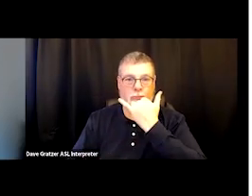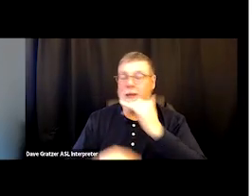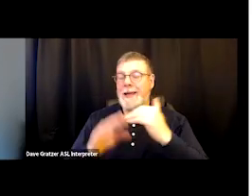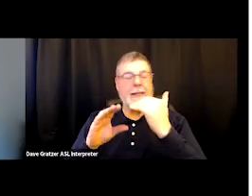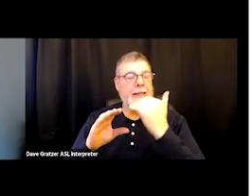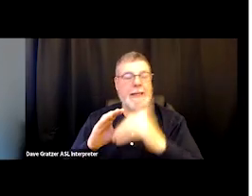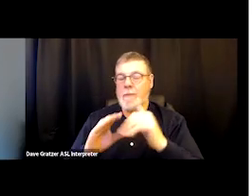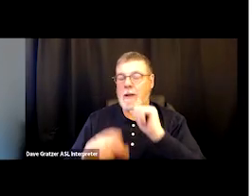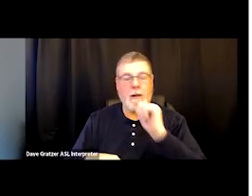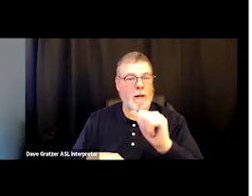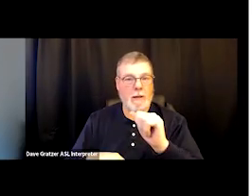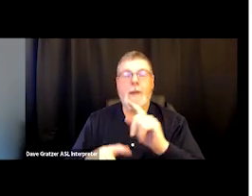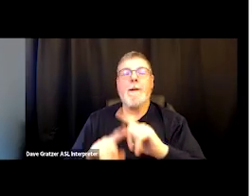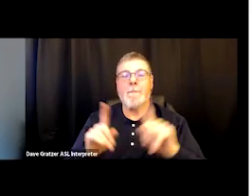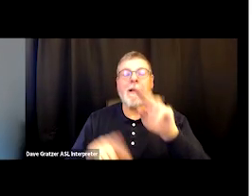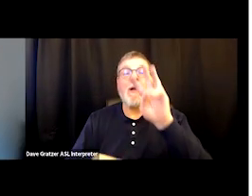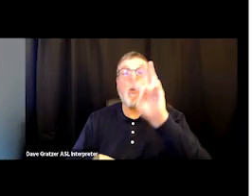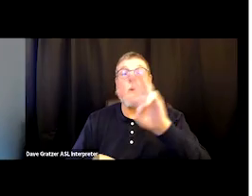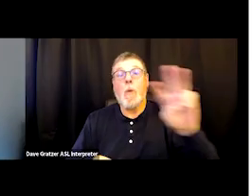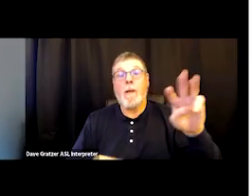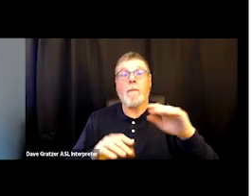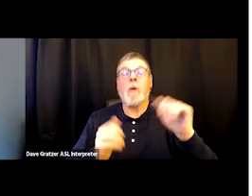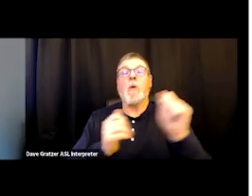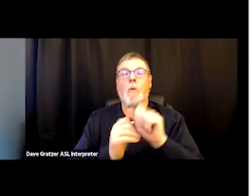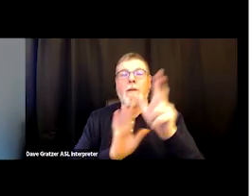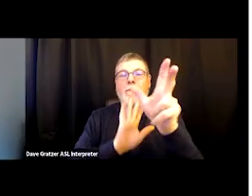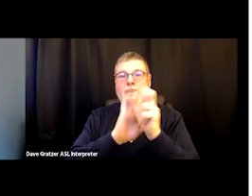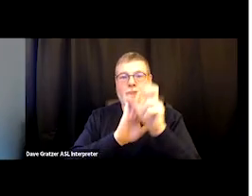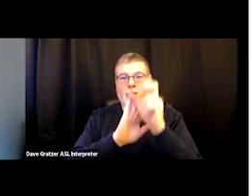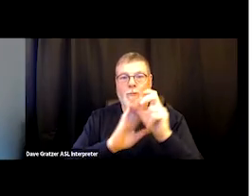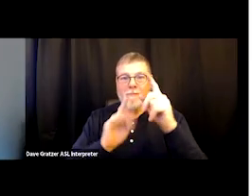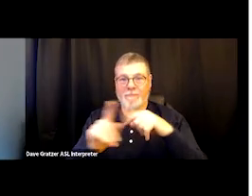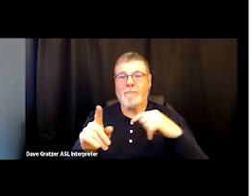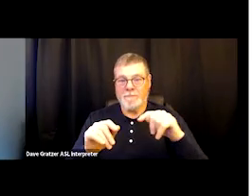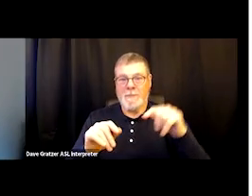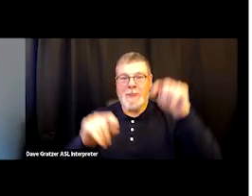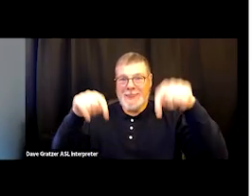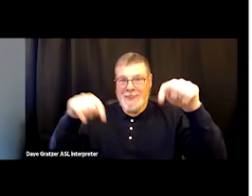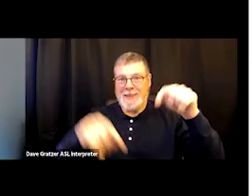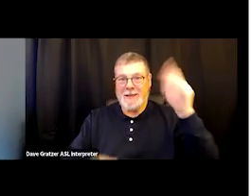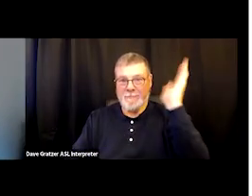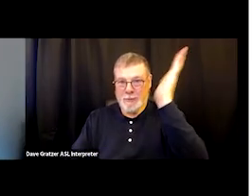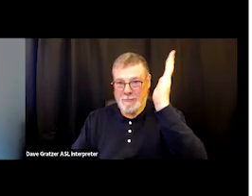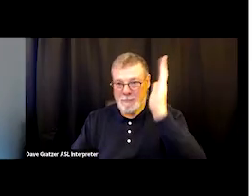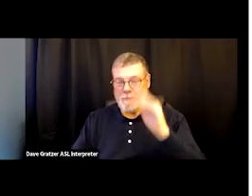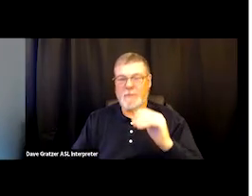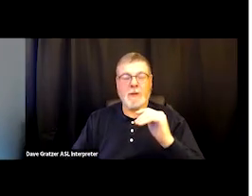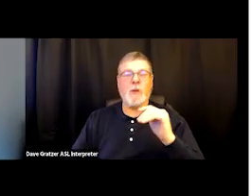but they will be available on our website along with the recording. So anyways, we have the... You can just kinda Google